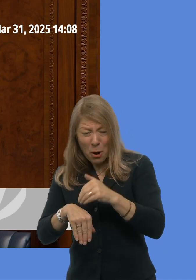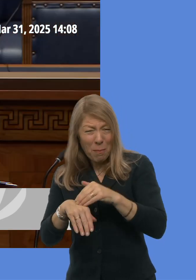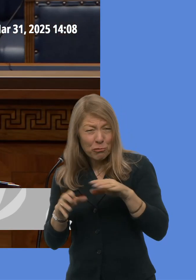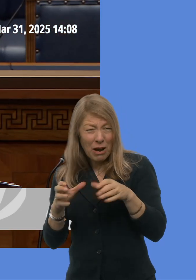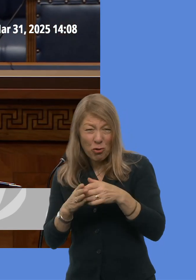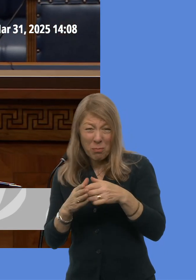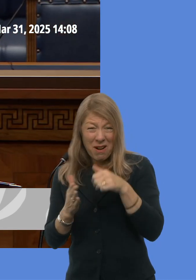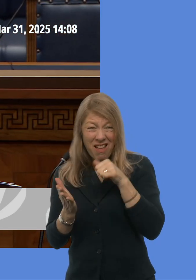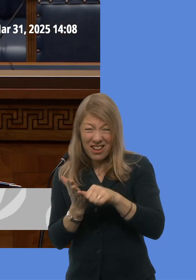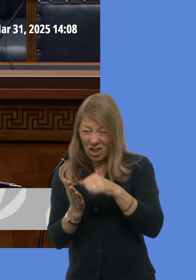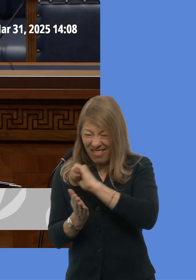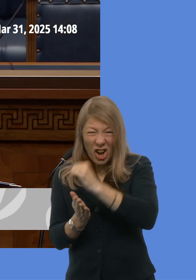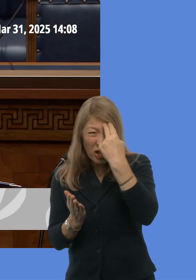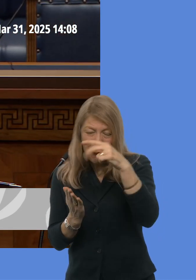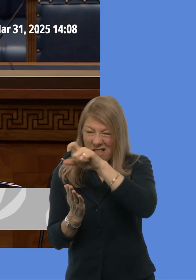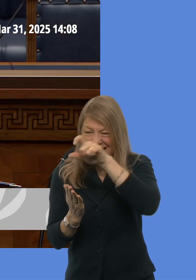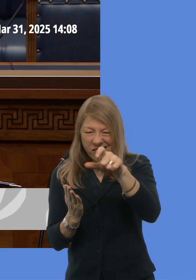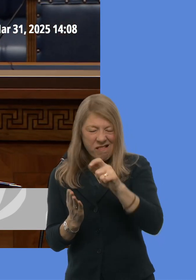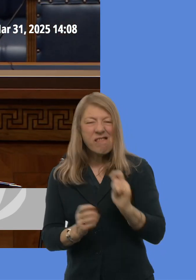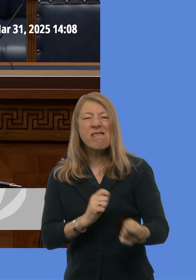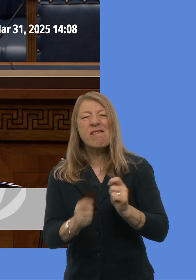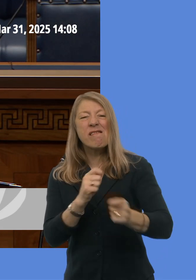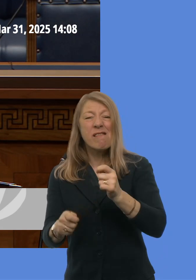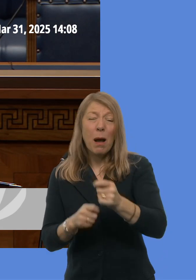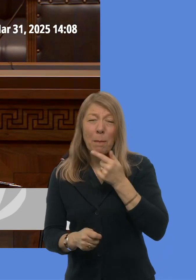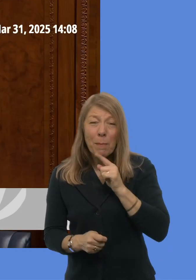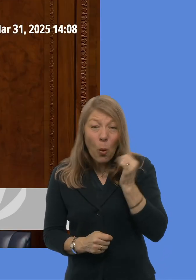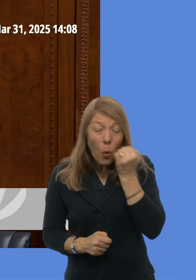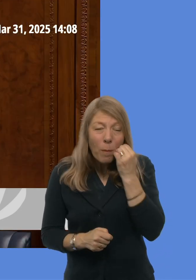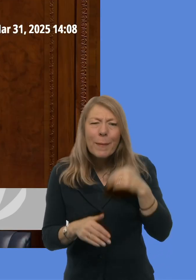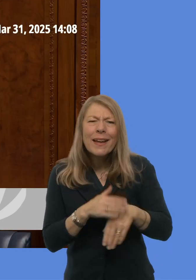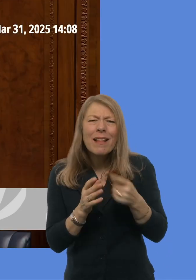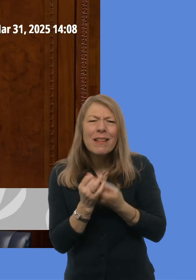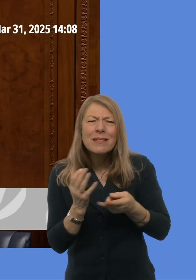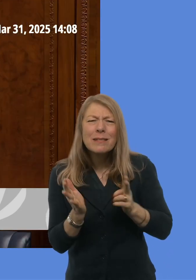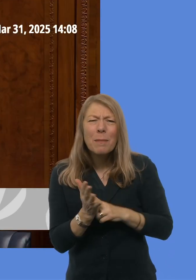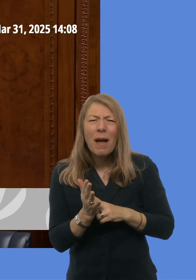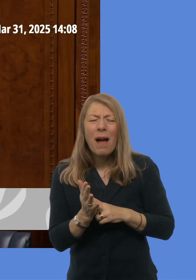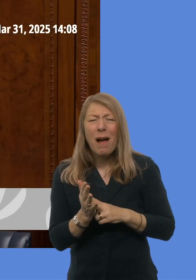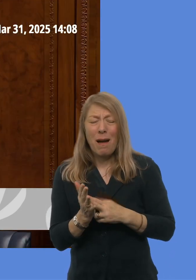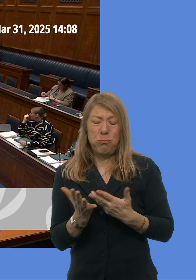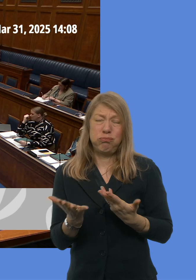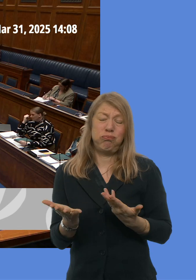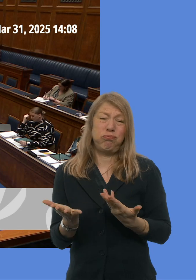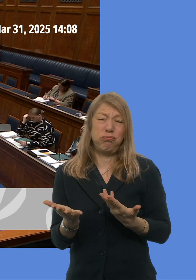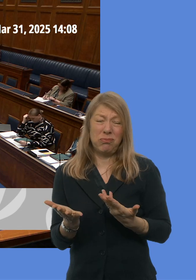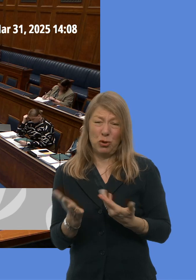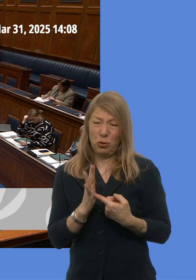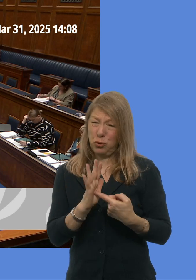Executive's efforts to tackle paramilitarism be improved, since there is clearly much still to do? Thank you, Mr Speaker.